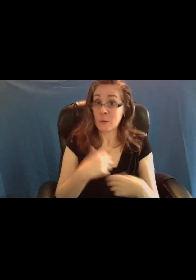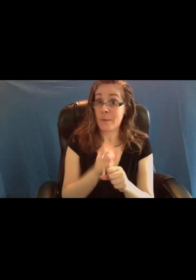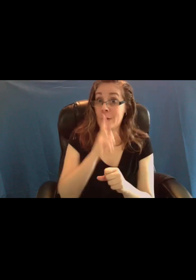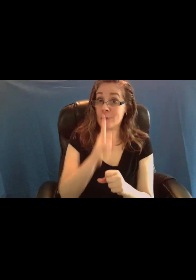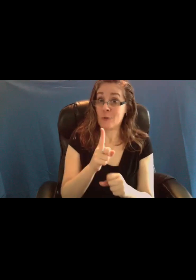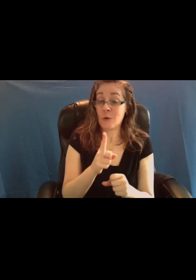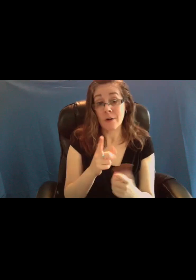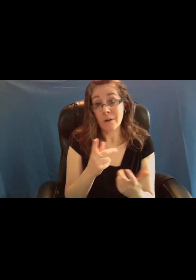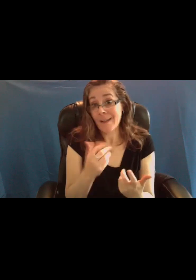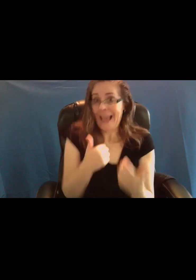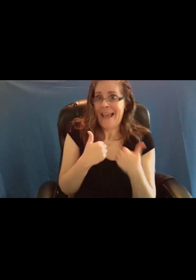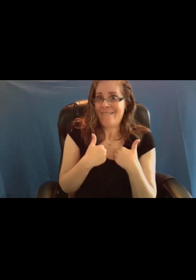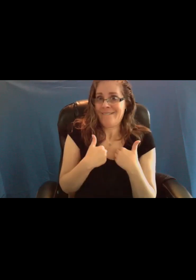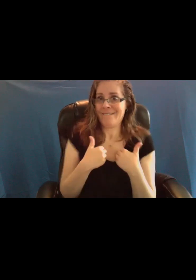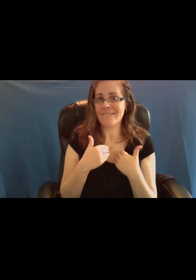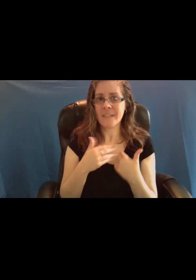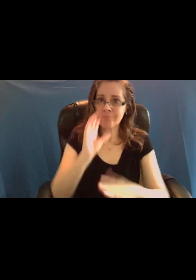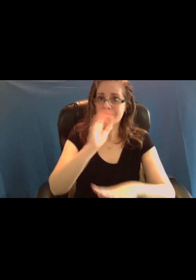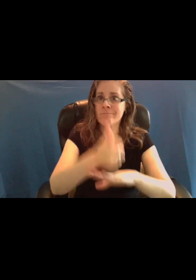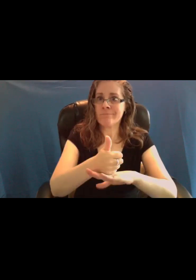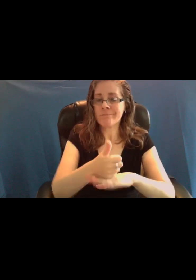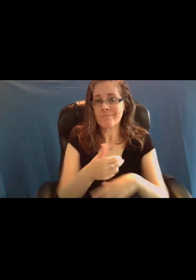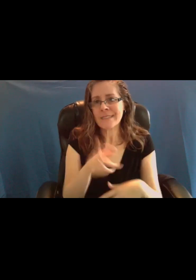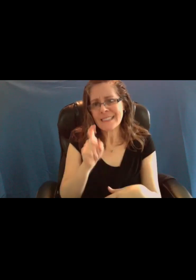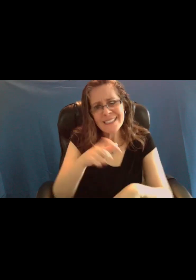a long time. Even though the minimum time for the Open